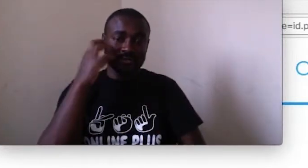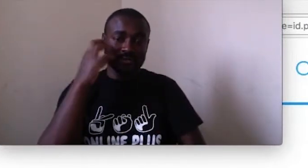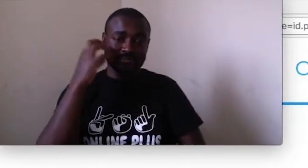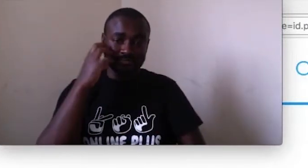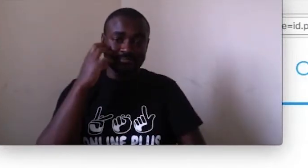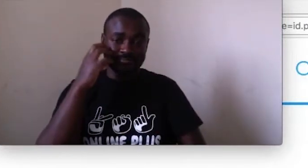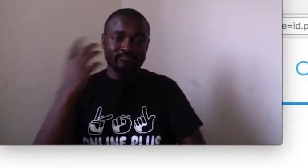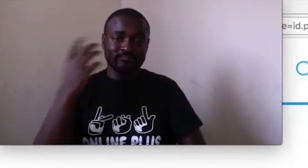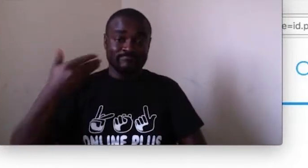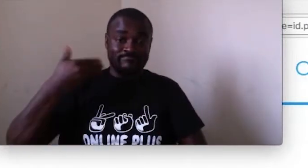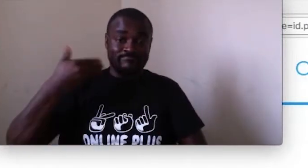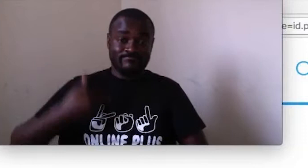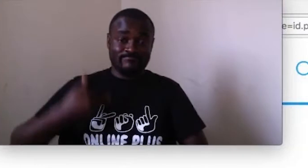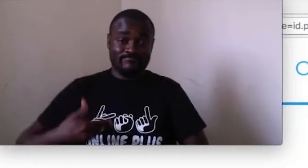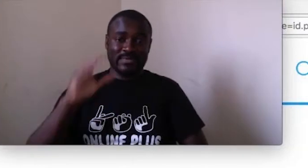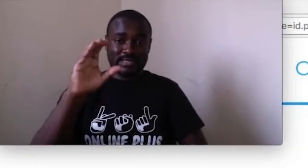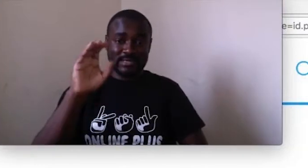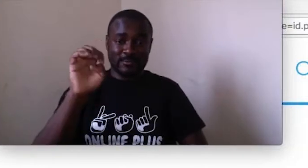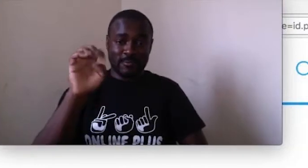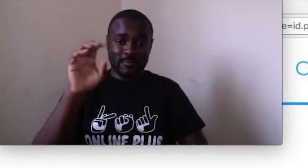This is my sign name.